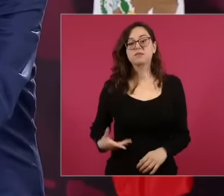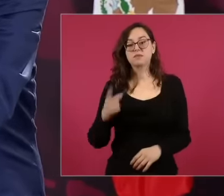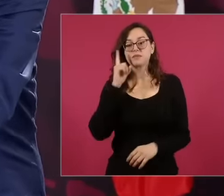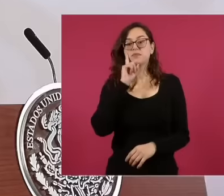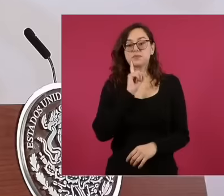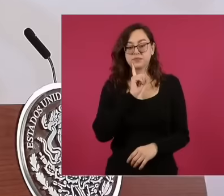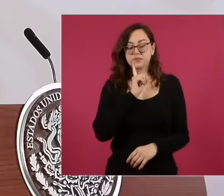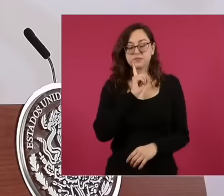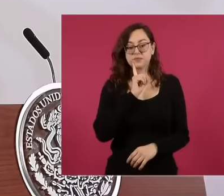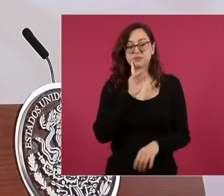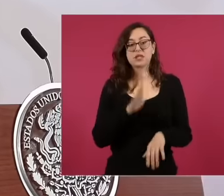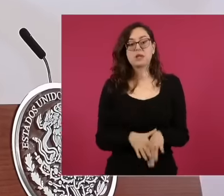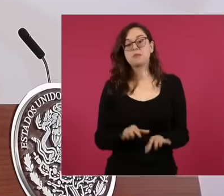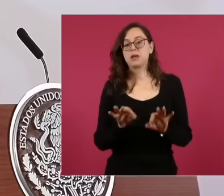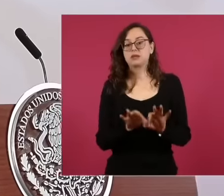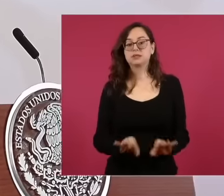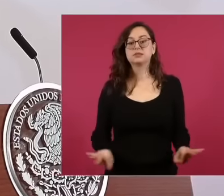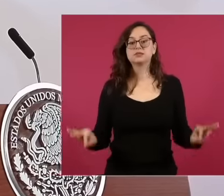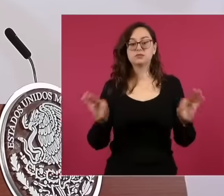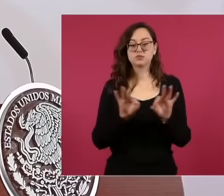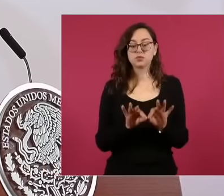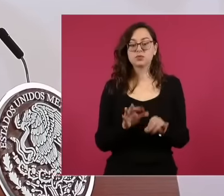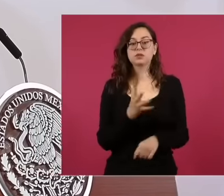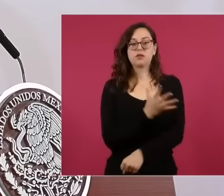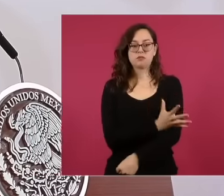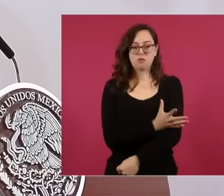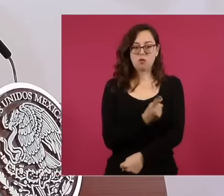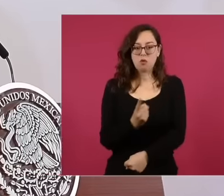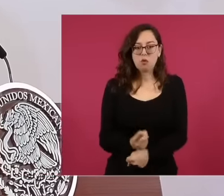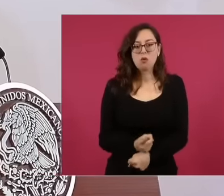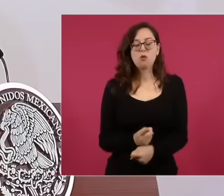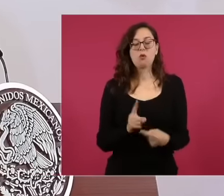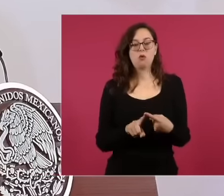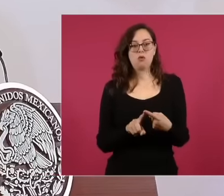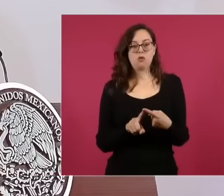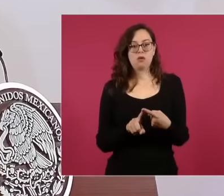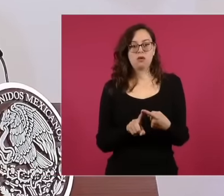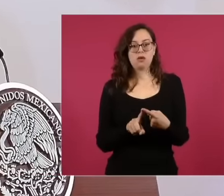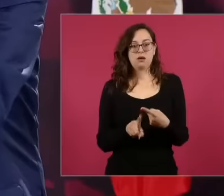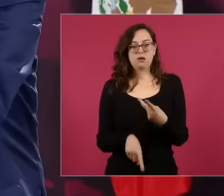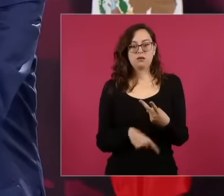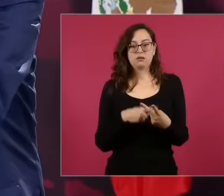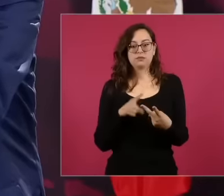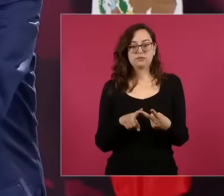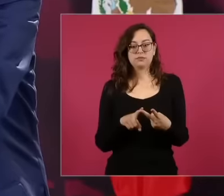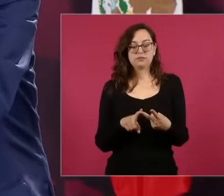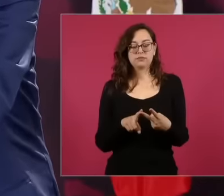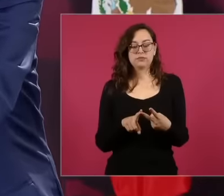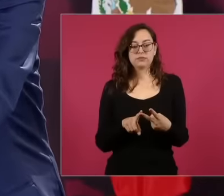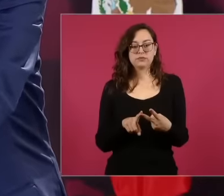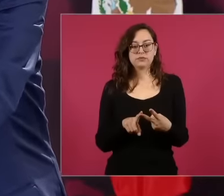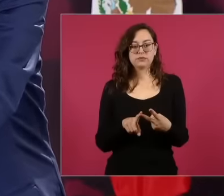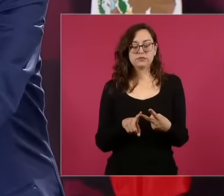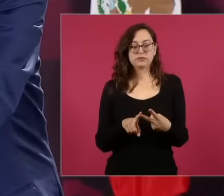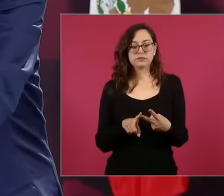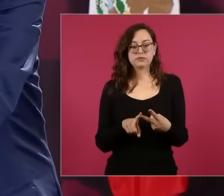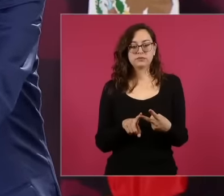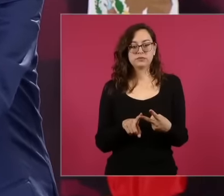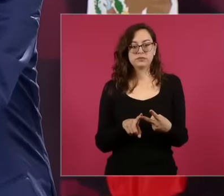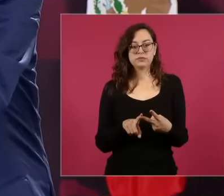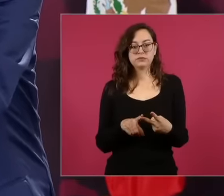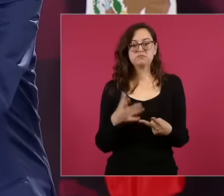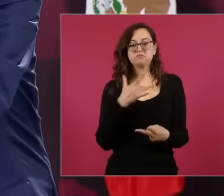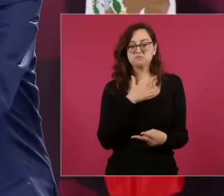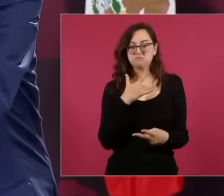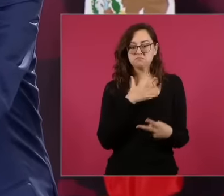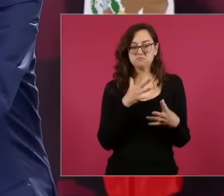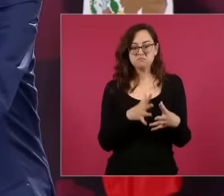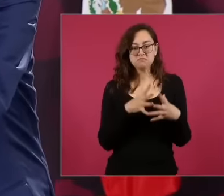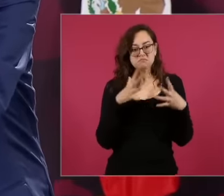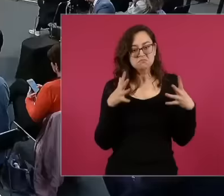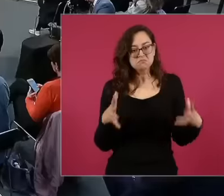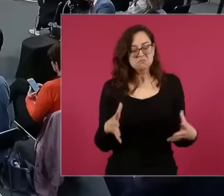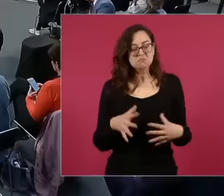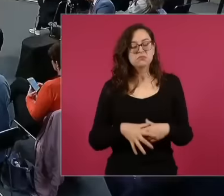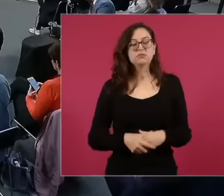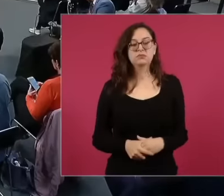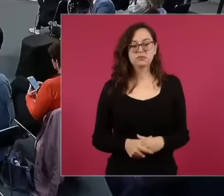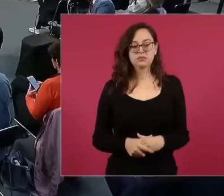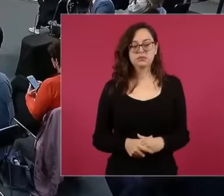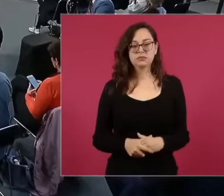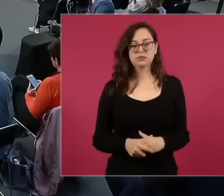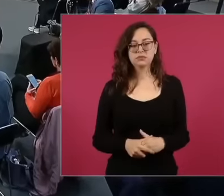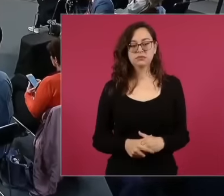most important of all because she is an honest woman and with a good sensitive heart